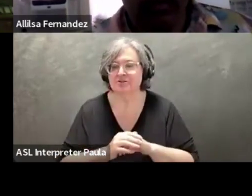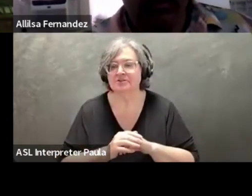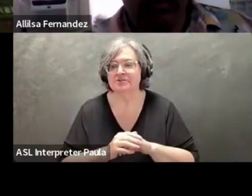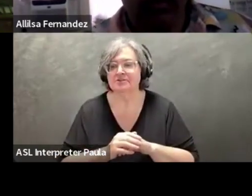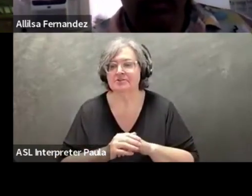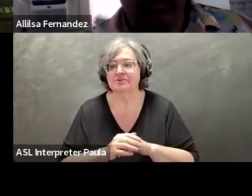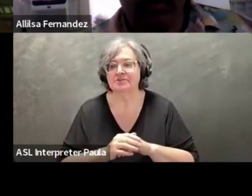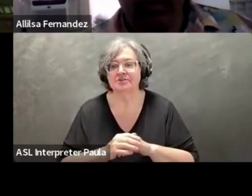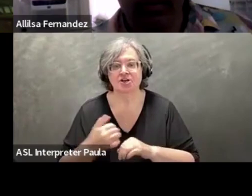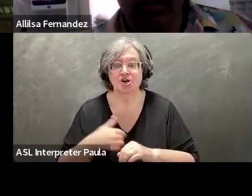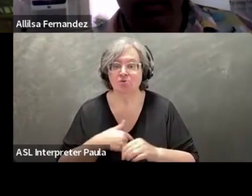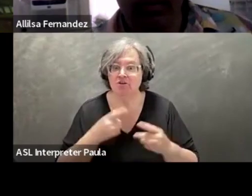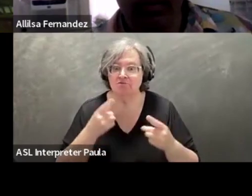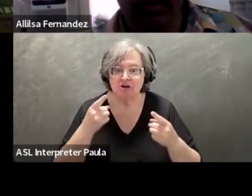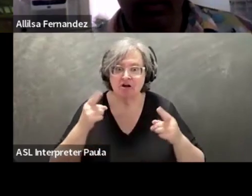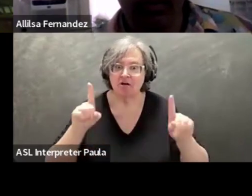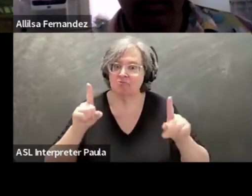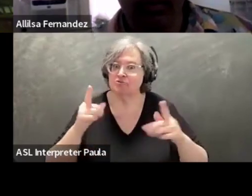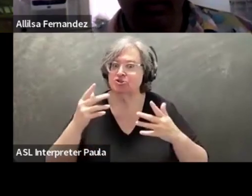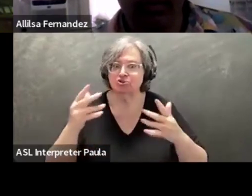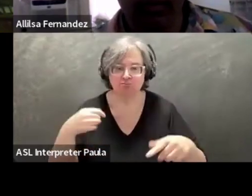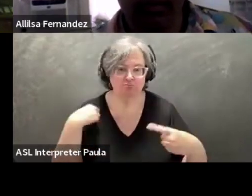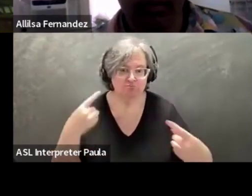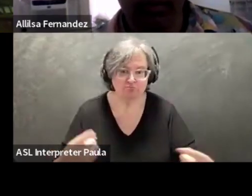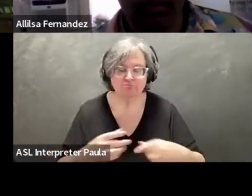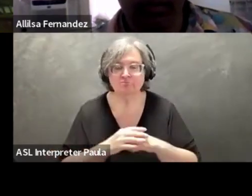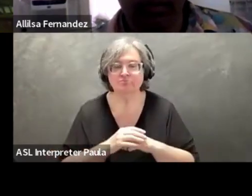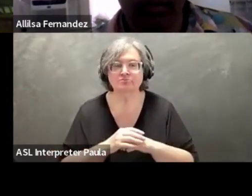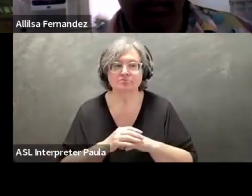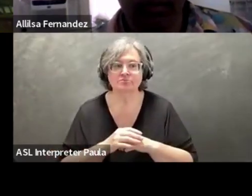so far in our right